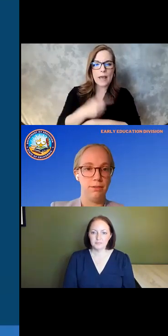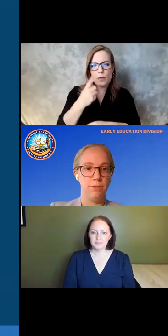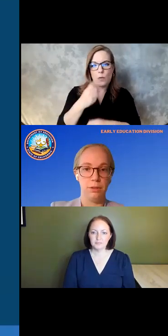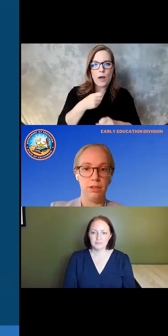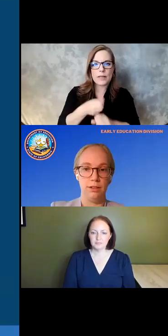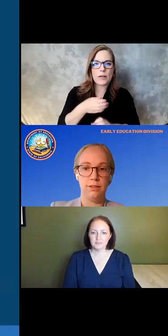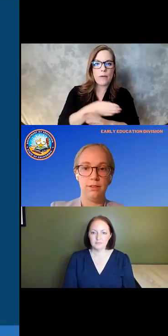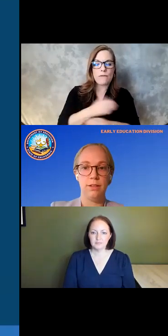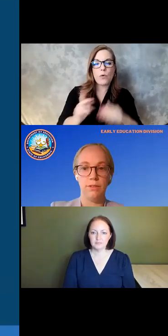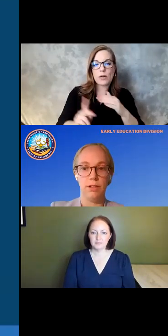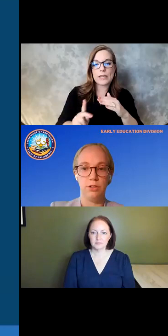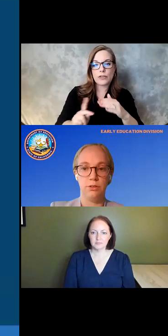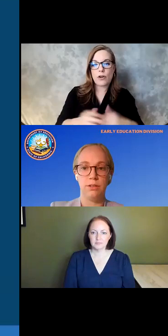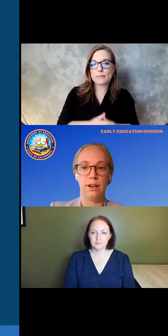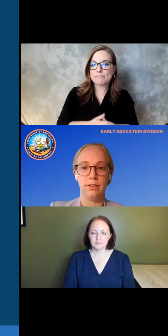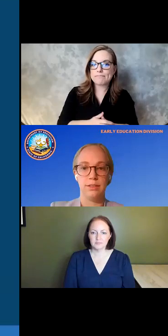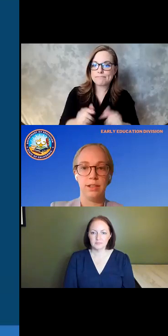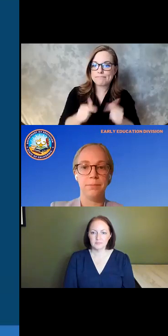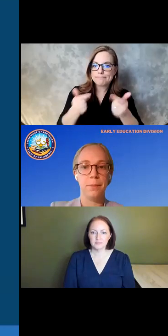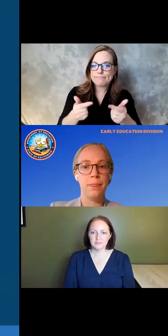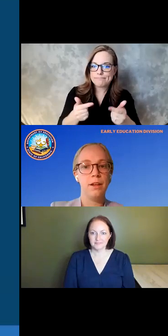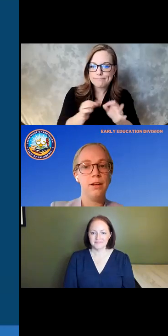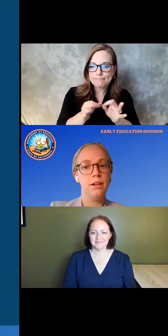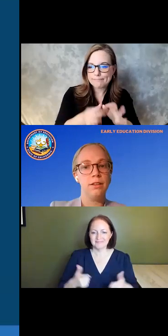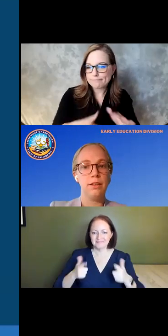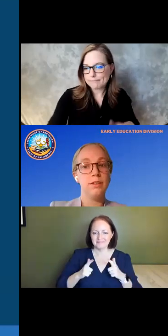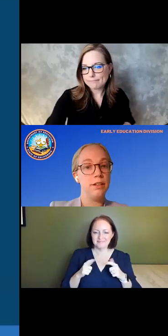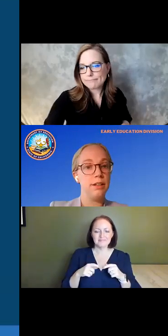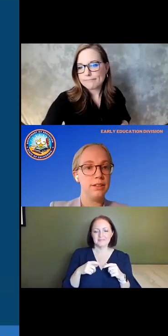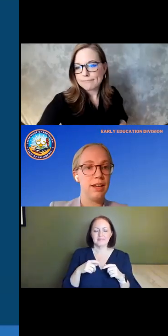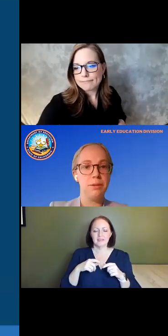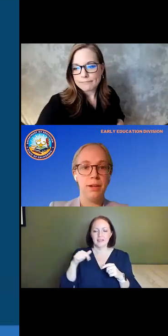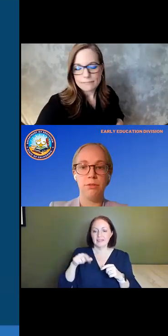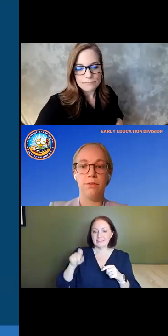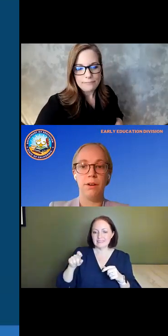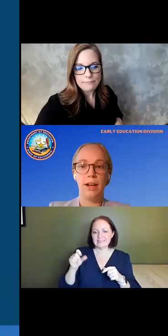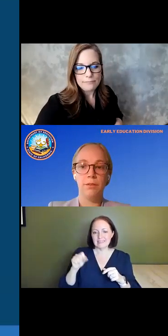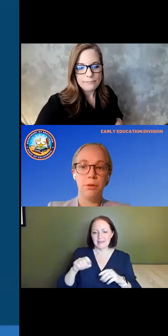that meets family need if they choose to access them. These needs can be met for a variety